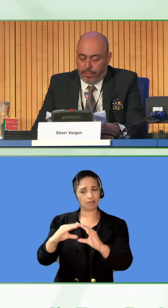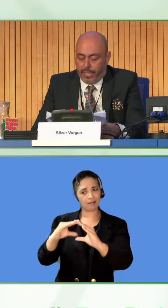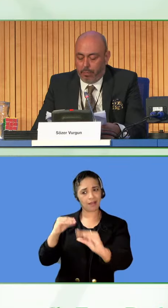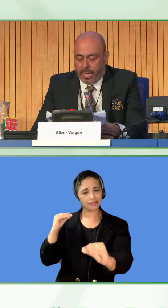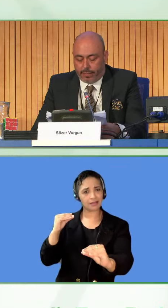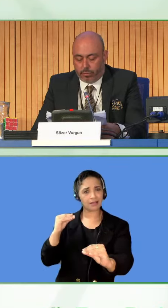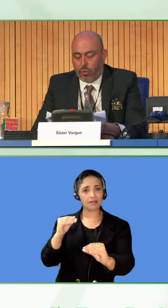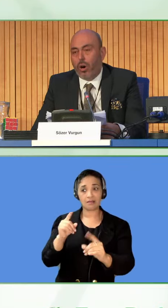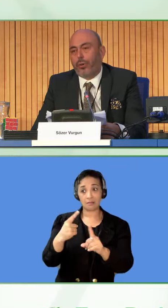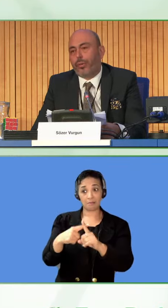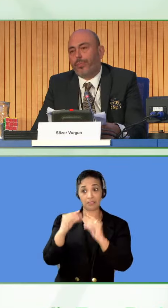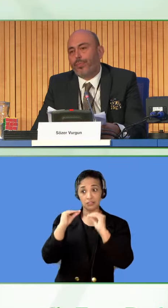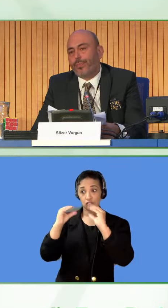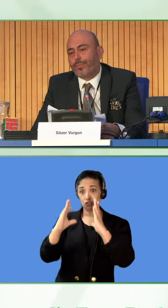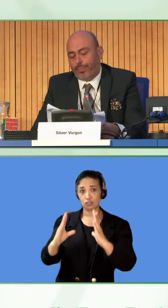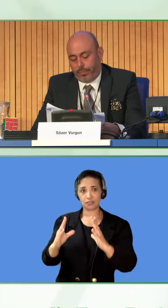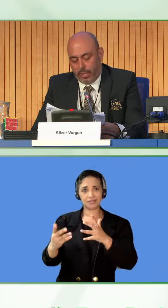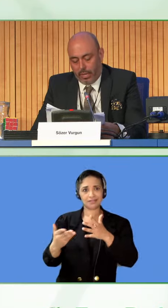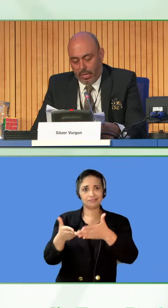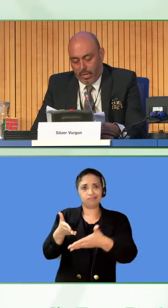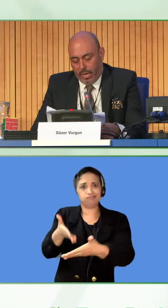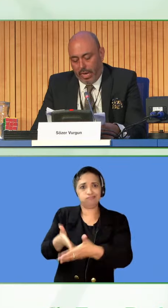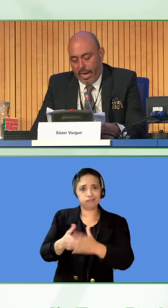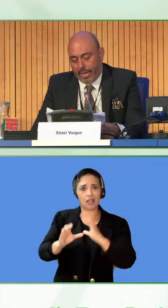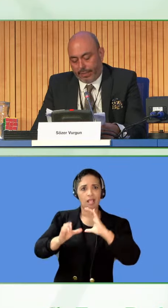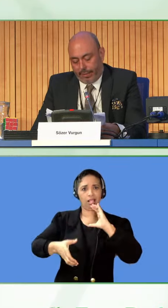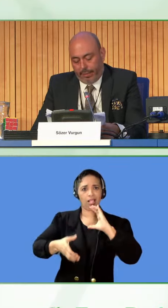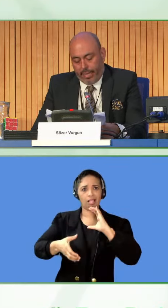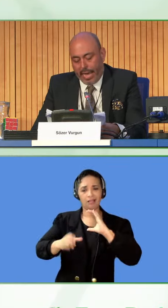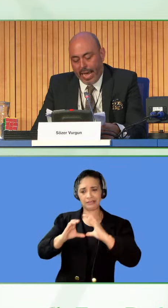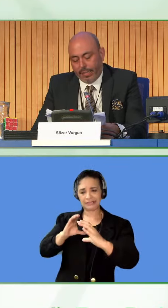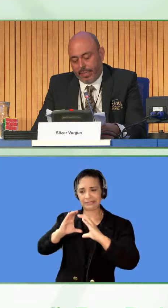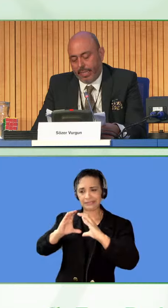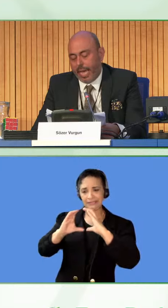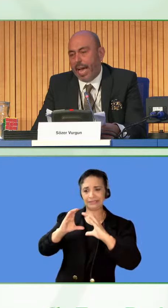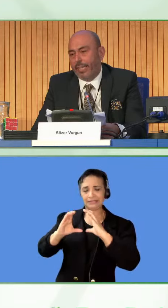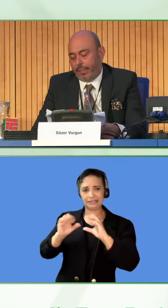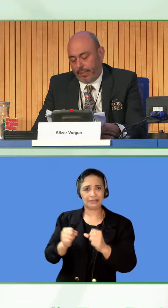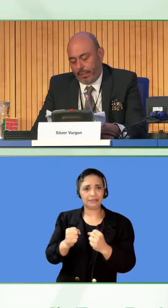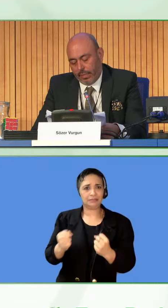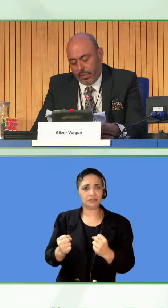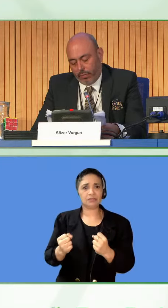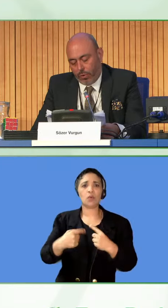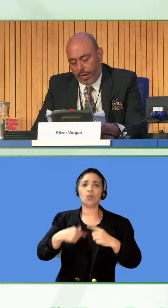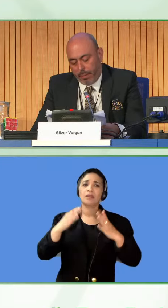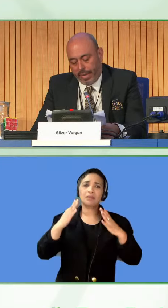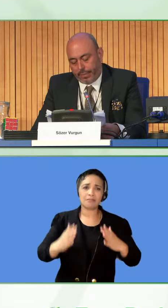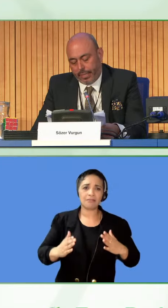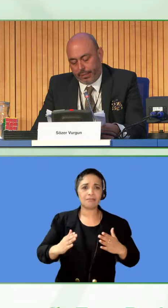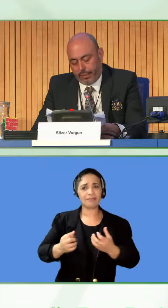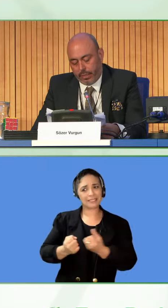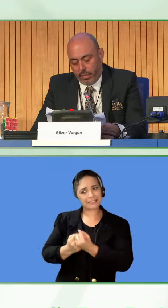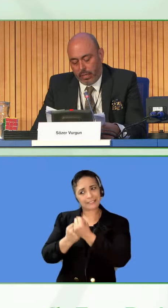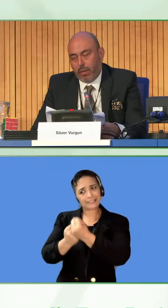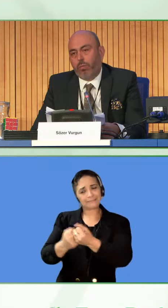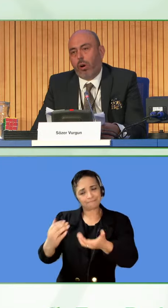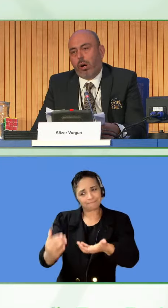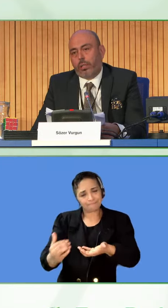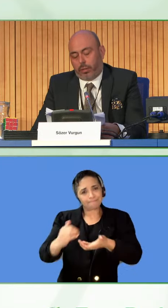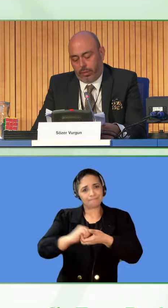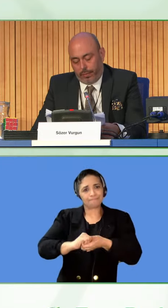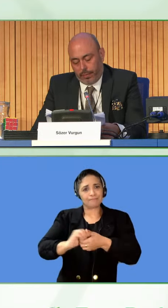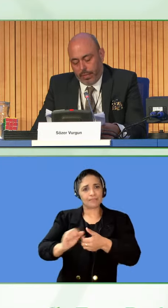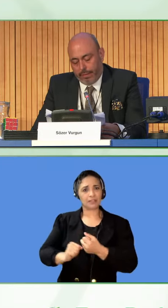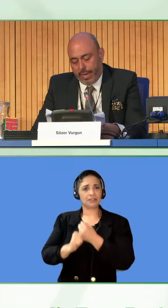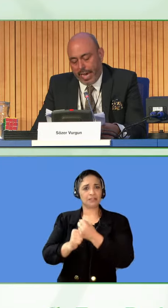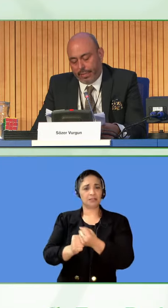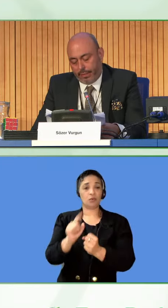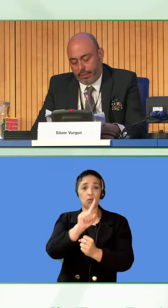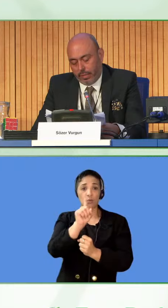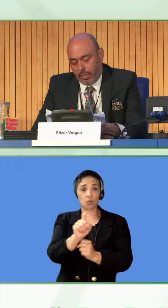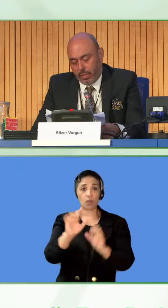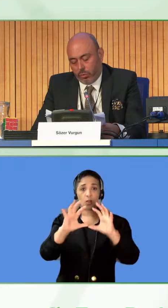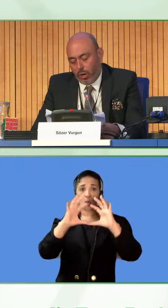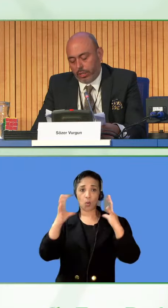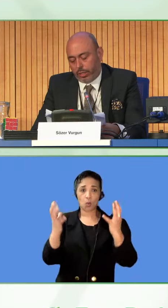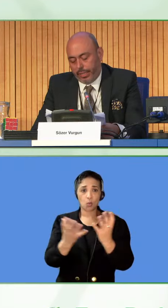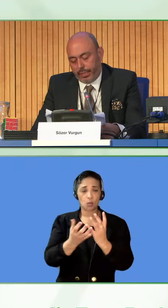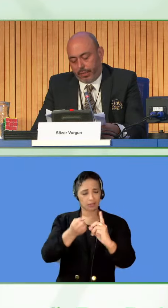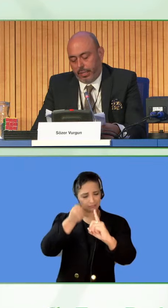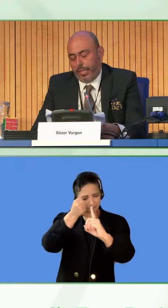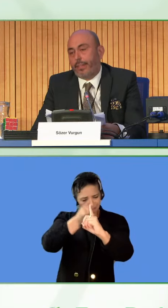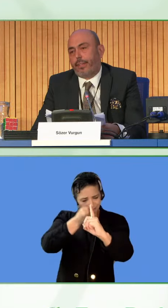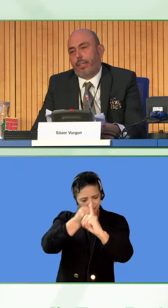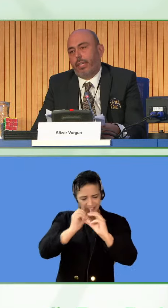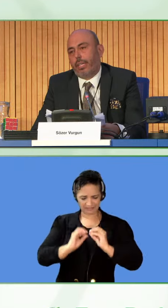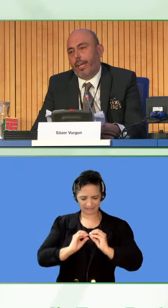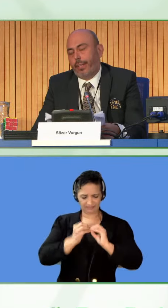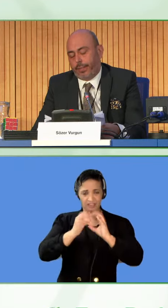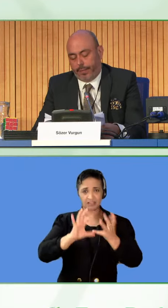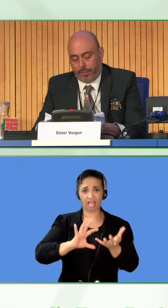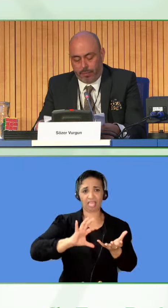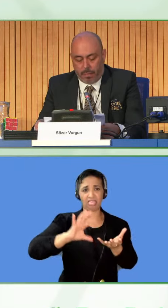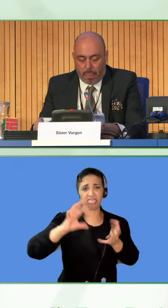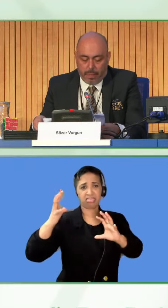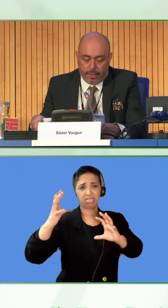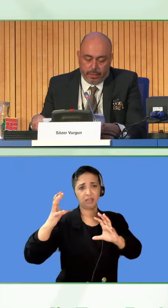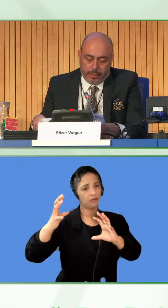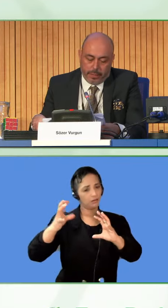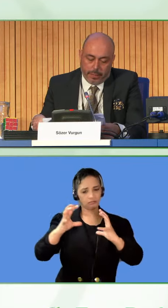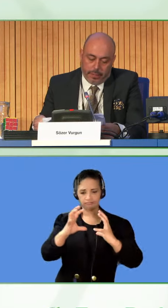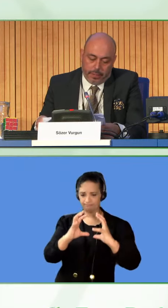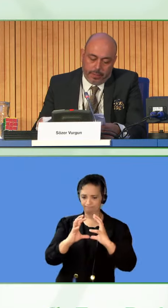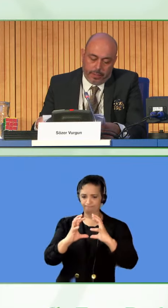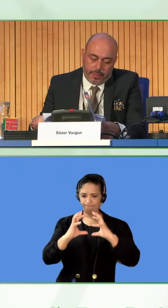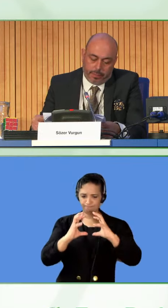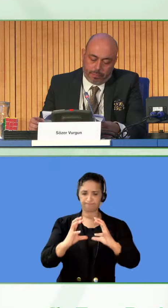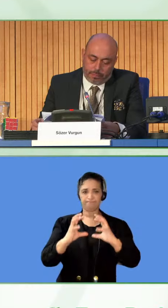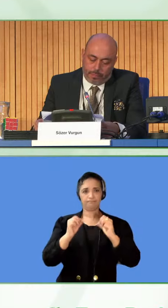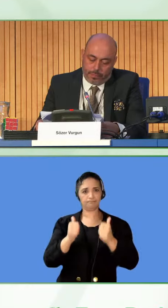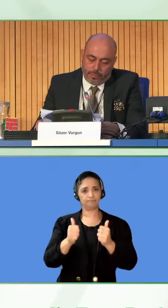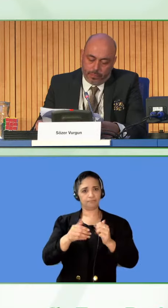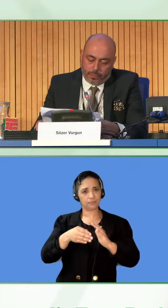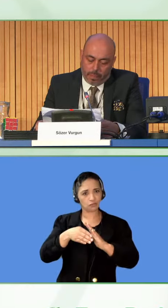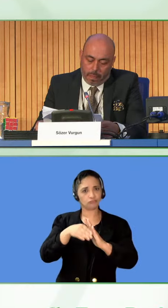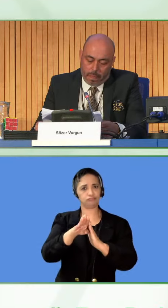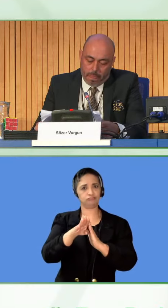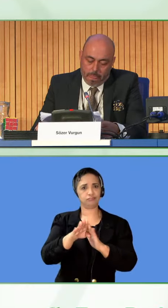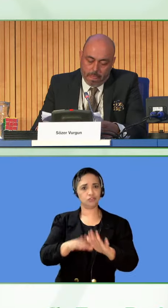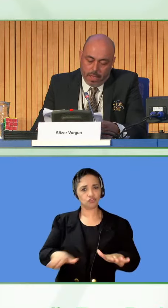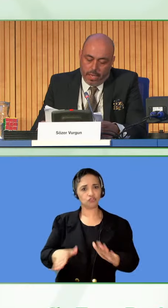We must work hard, hand-in-hand, for a better world, where more children are killed.